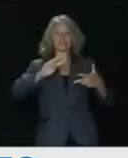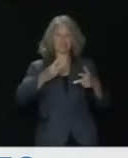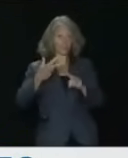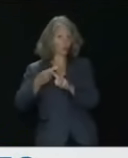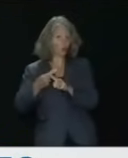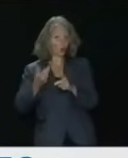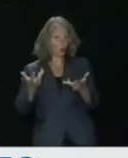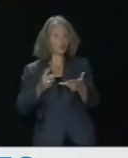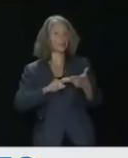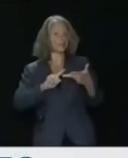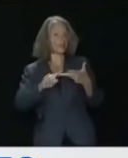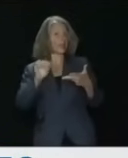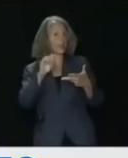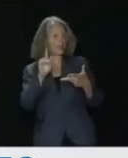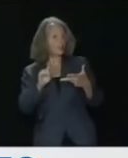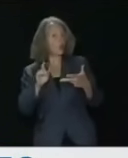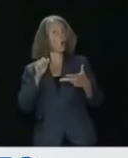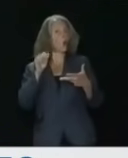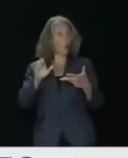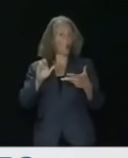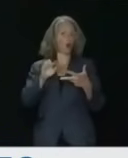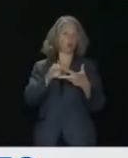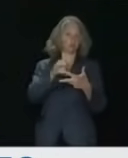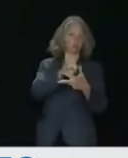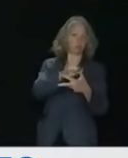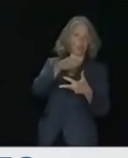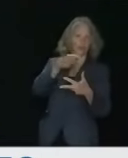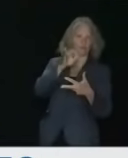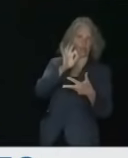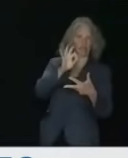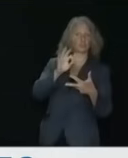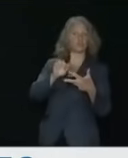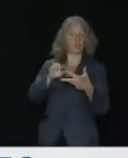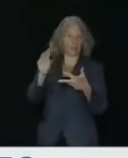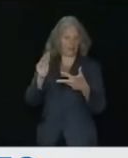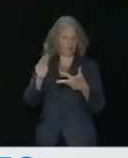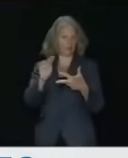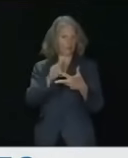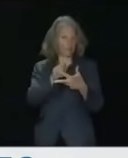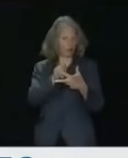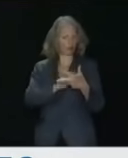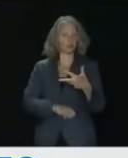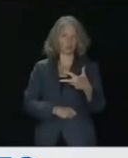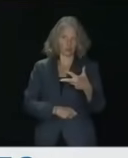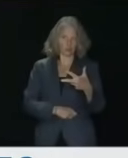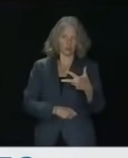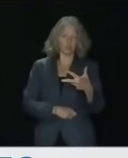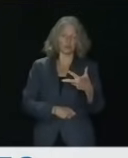DOSE OF ASTRAZENECA VACCINE, MAY